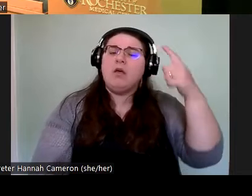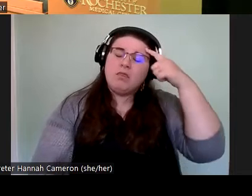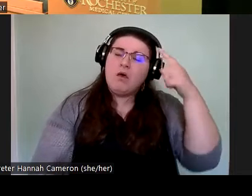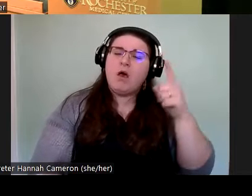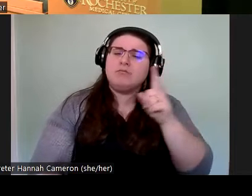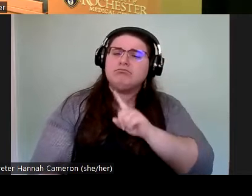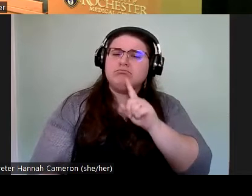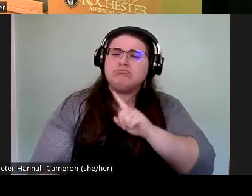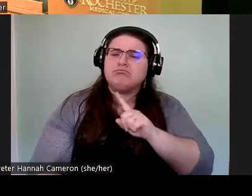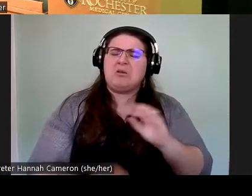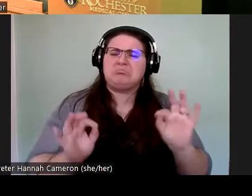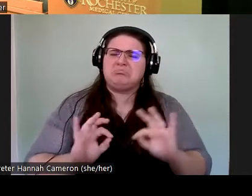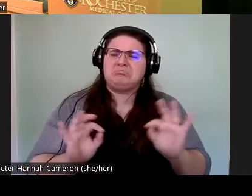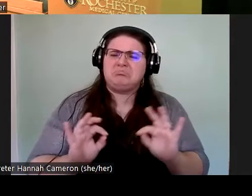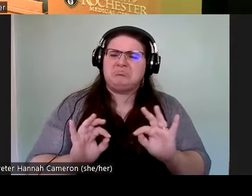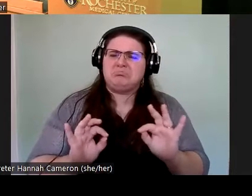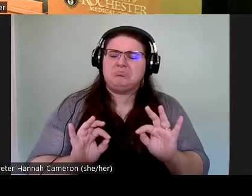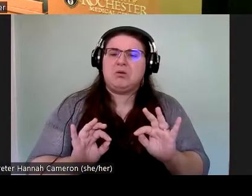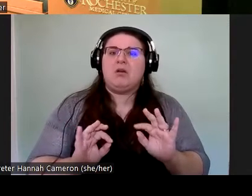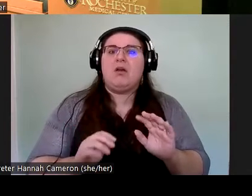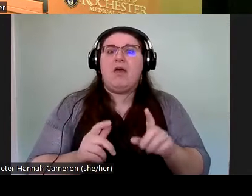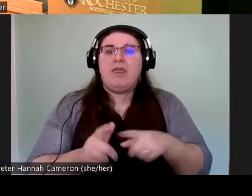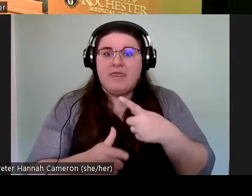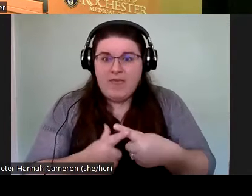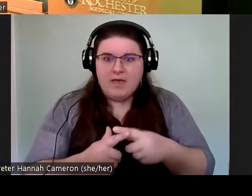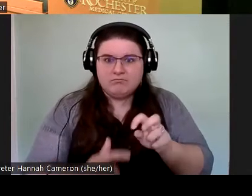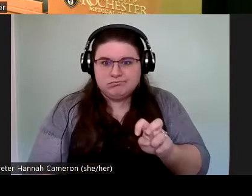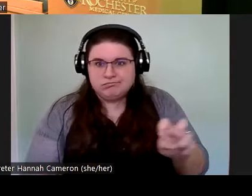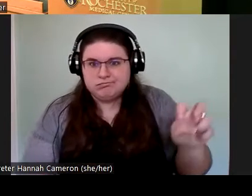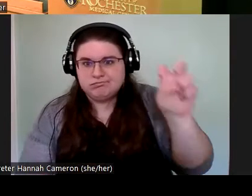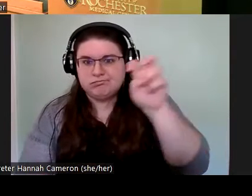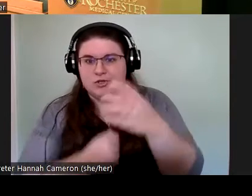of traveling around the country and listening to people and listening to their stories where people